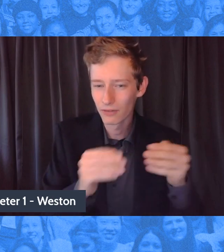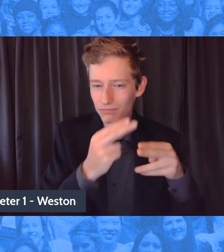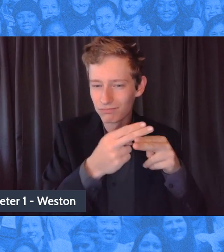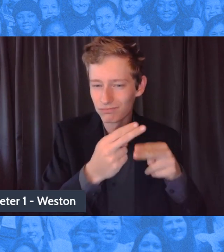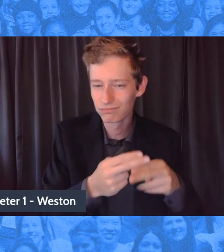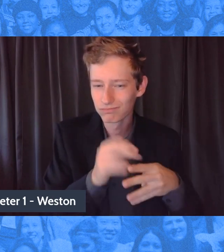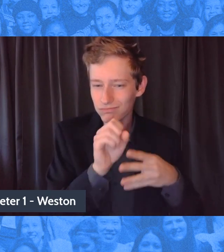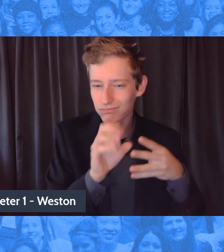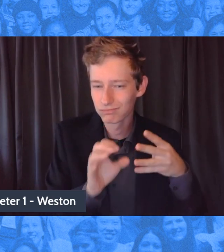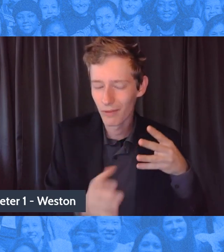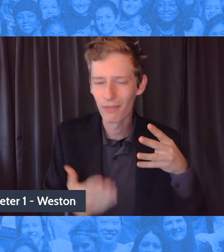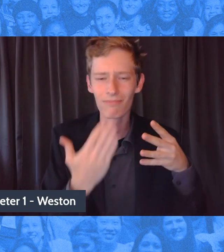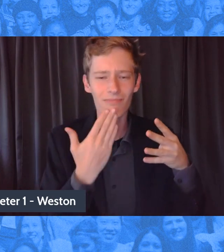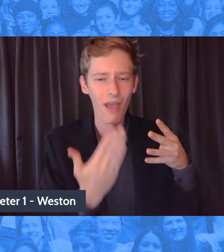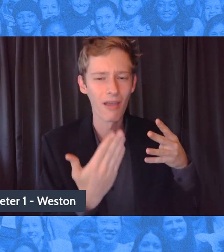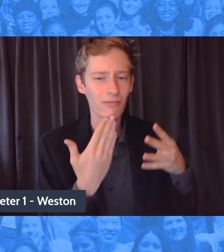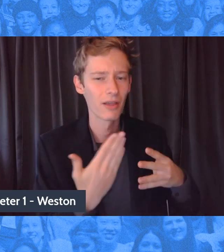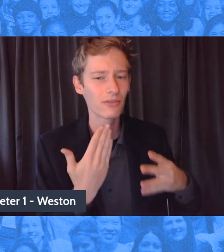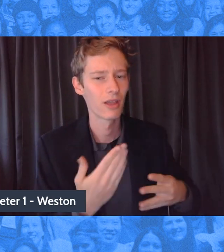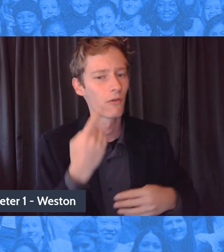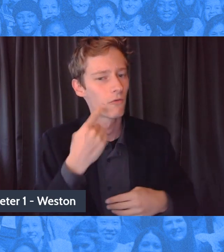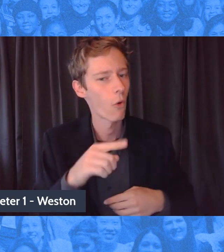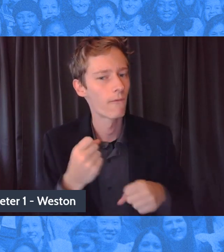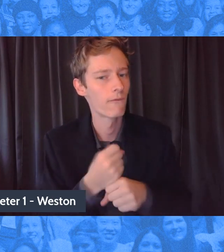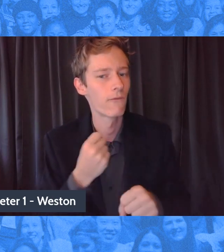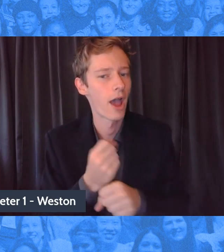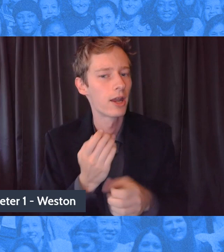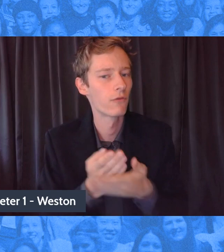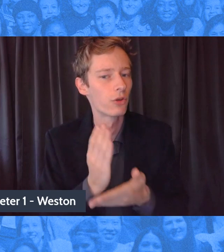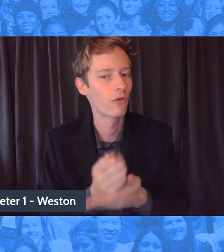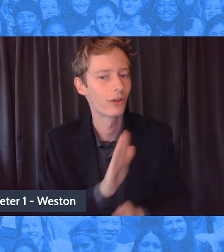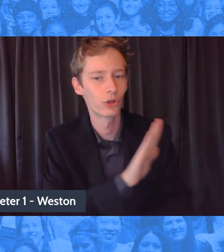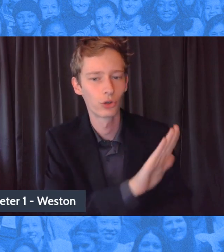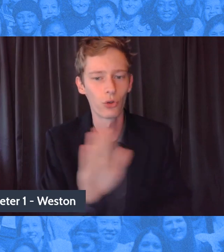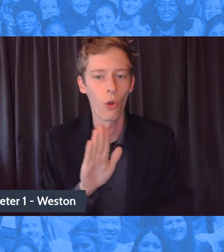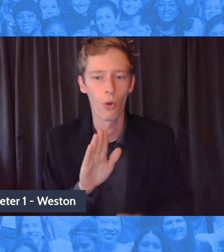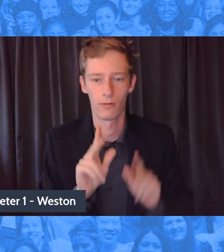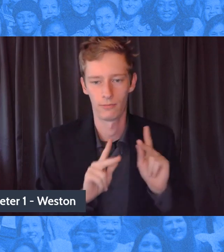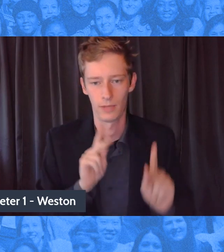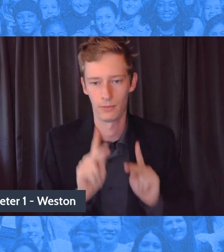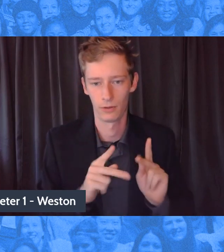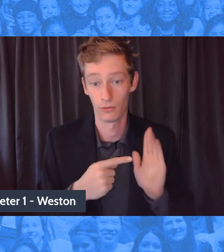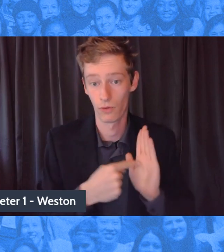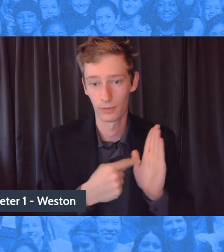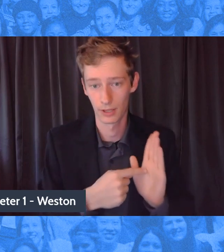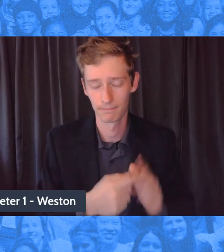for fighting for the rights of your constituents. Thank you, Jamila Reddy for offering a moment of stillness